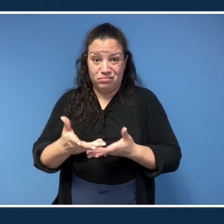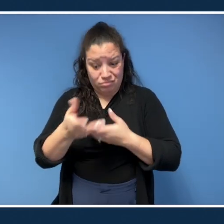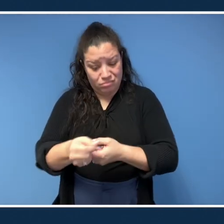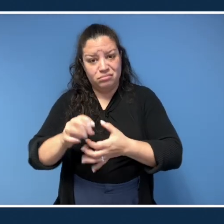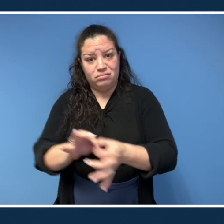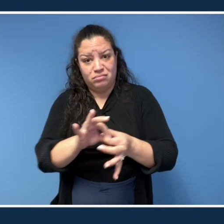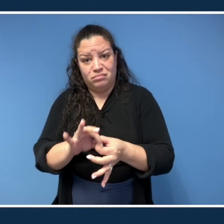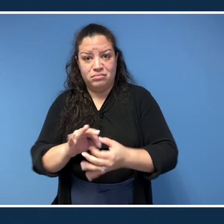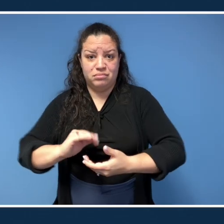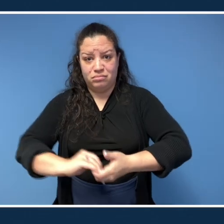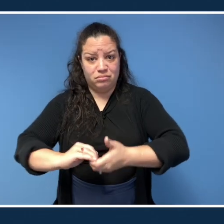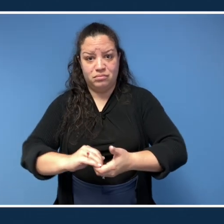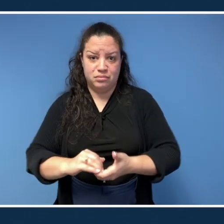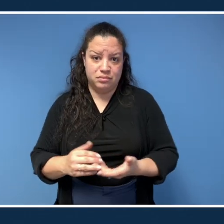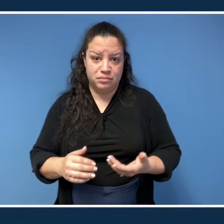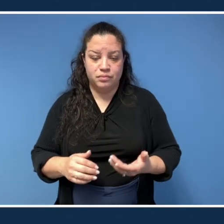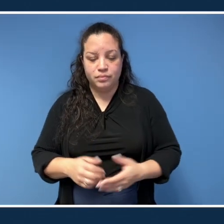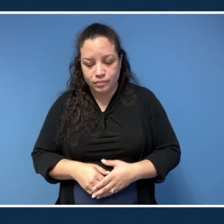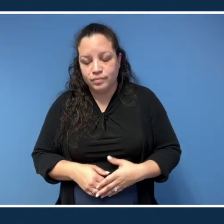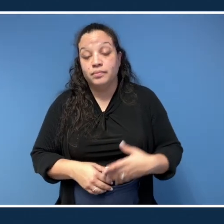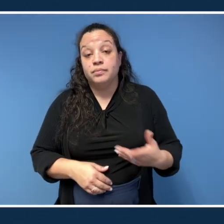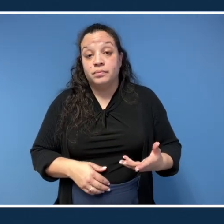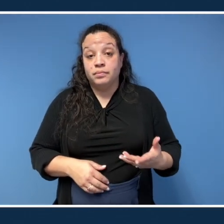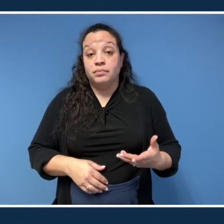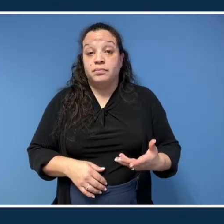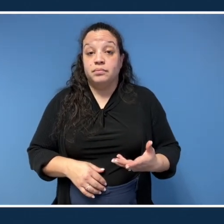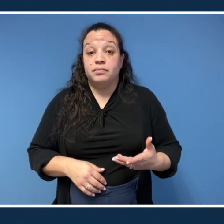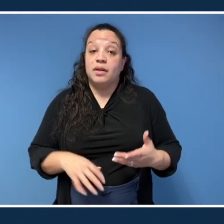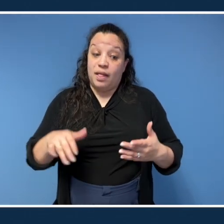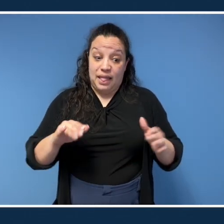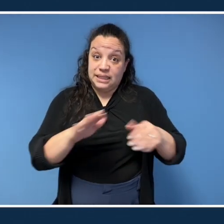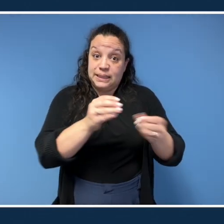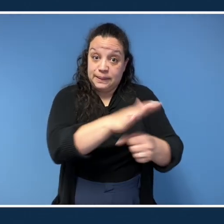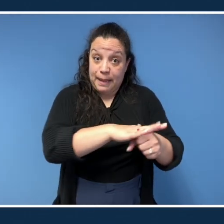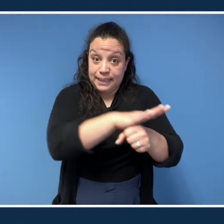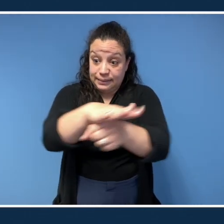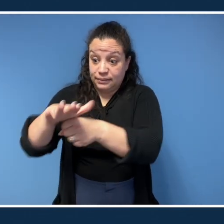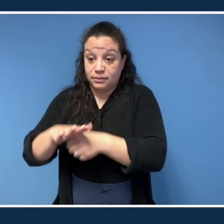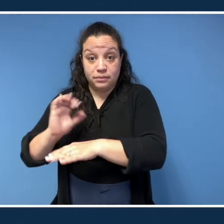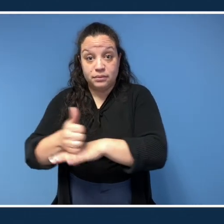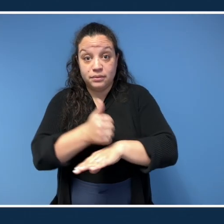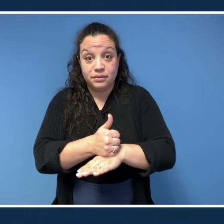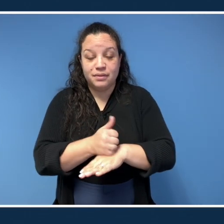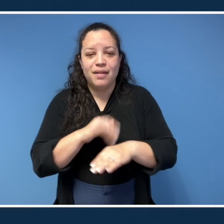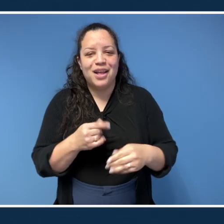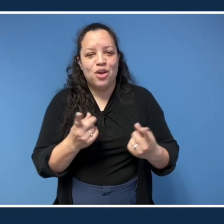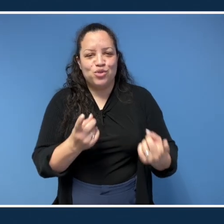an example of reparation as well too. The good thing about those Afrocentric spaces, they're also a recruitment and retention